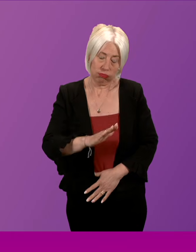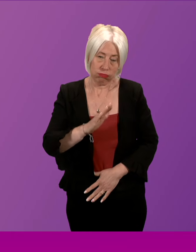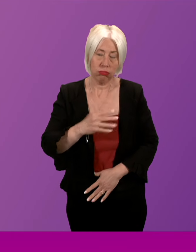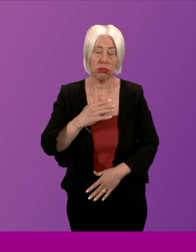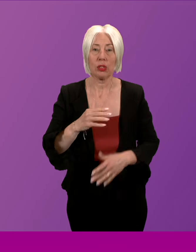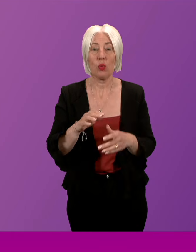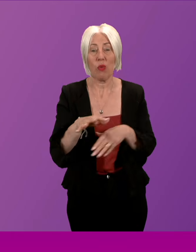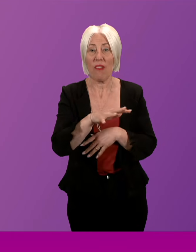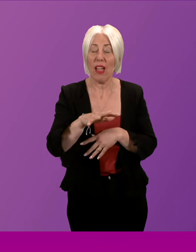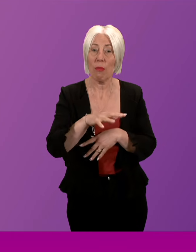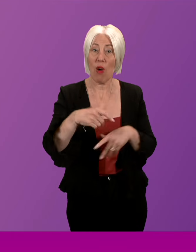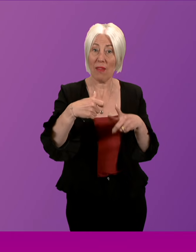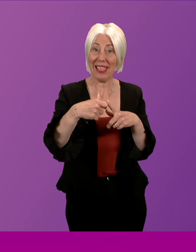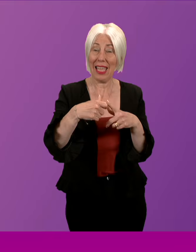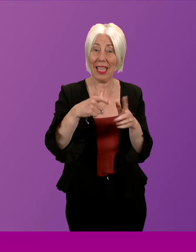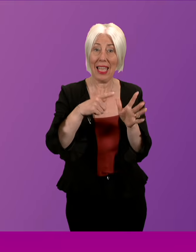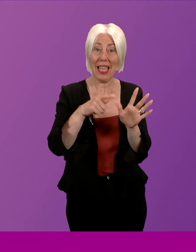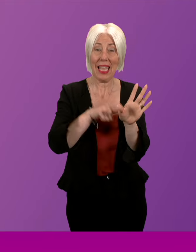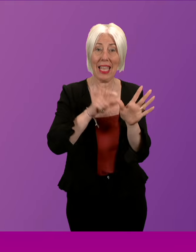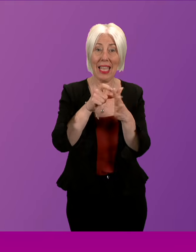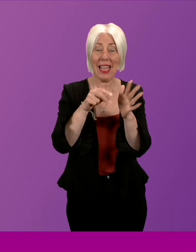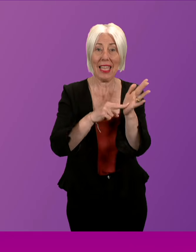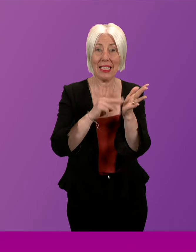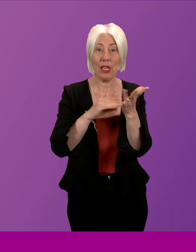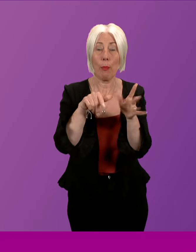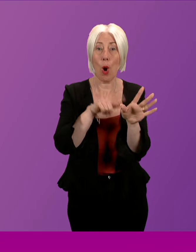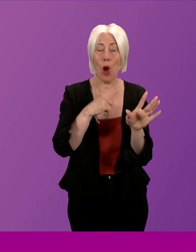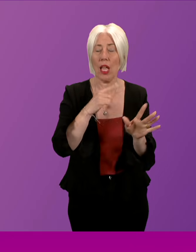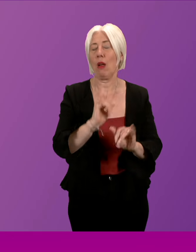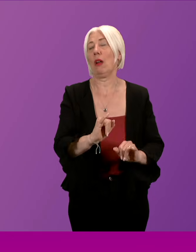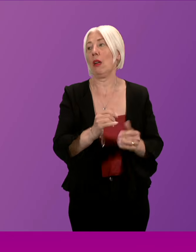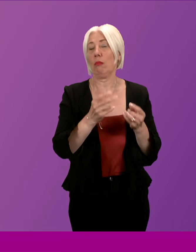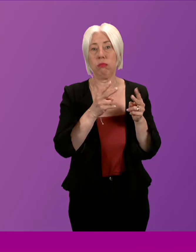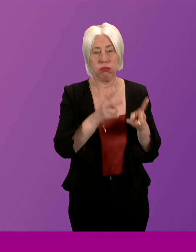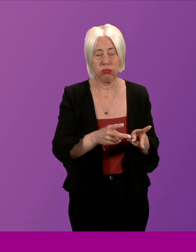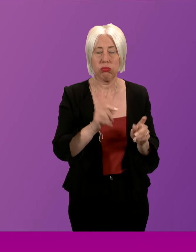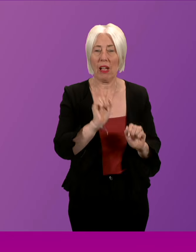Moy for their tragic loss and the suffering that they have endured.